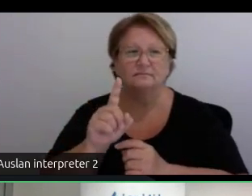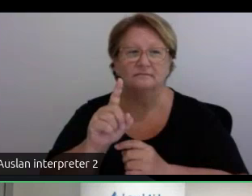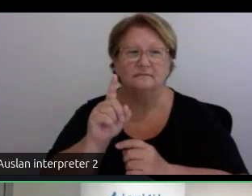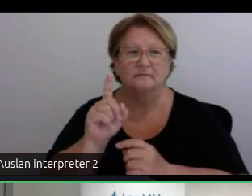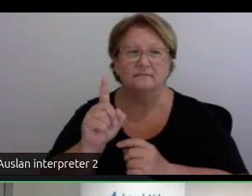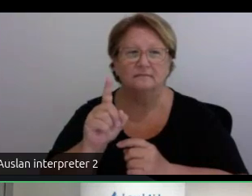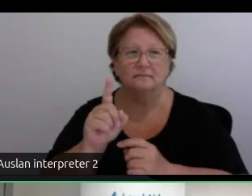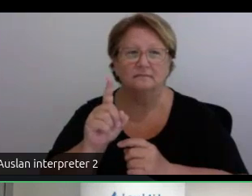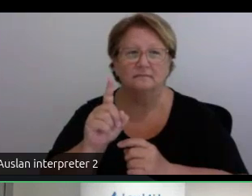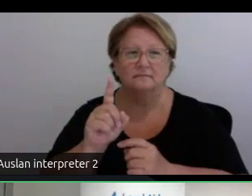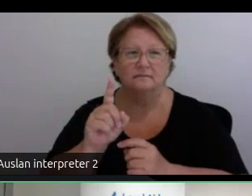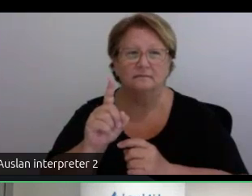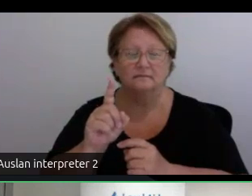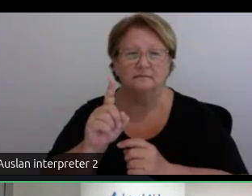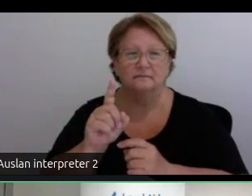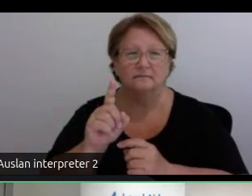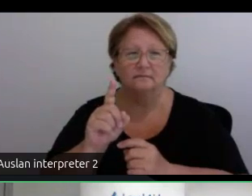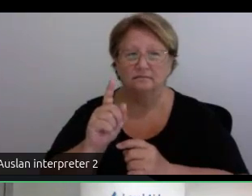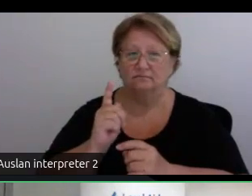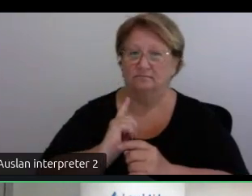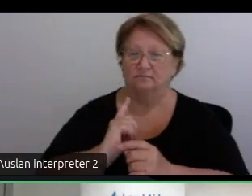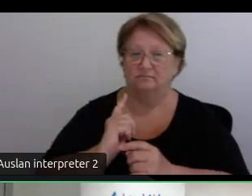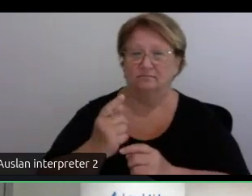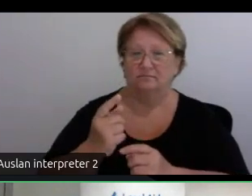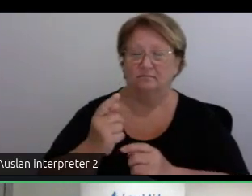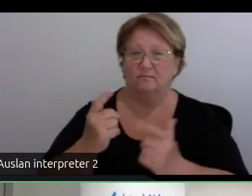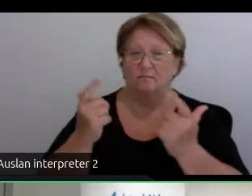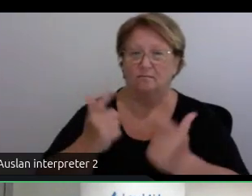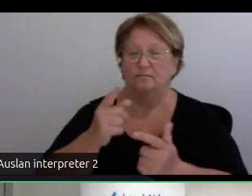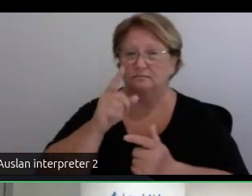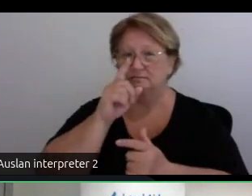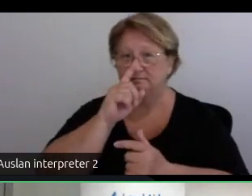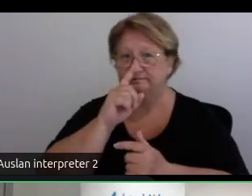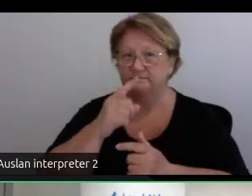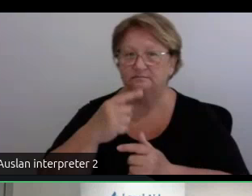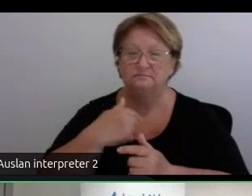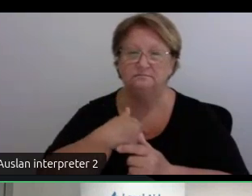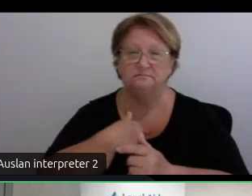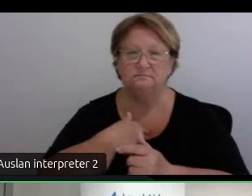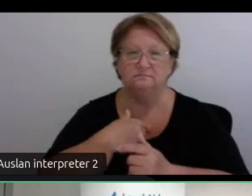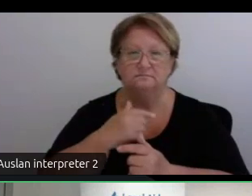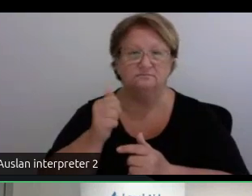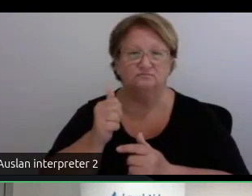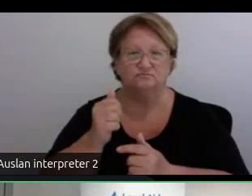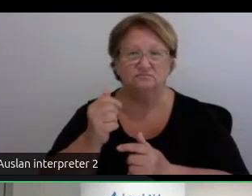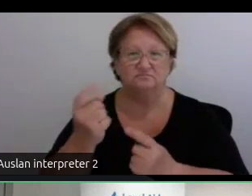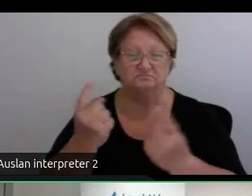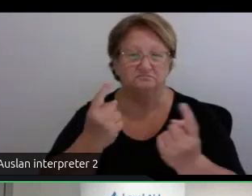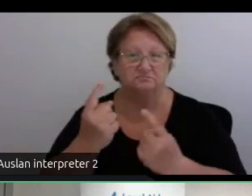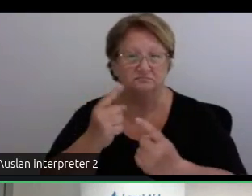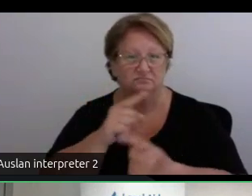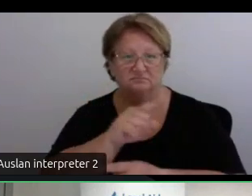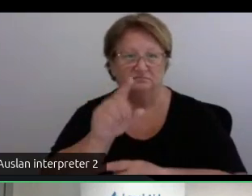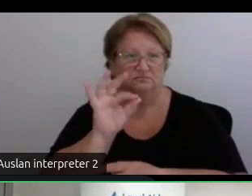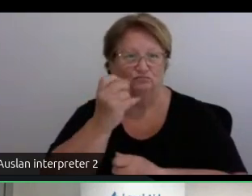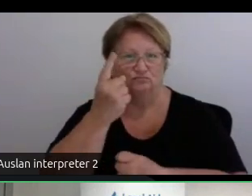I think the the very first reason is I uh a lot of people that I have seen have not even realized